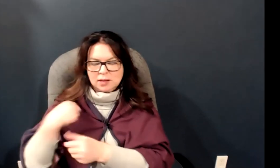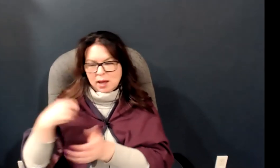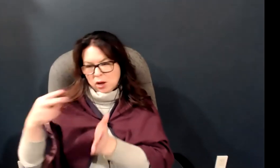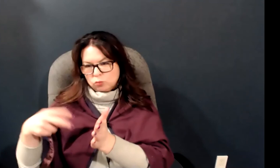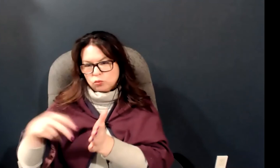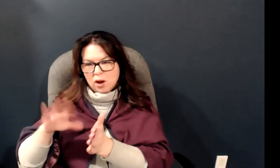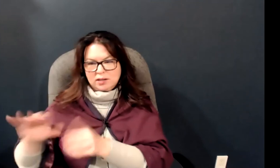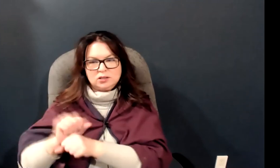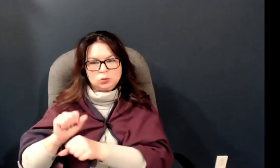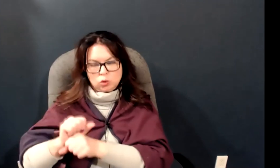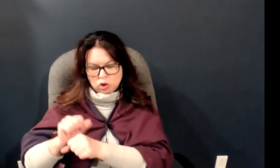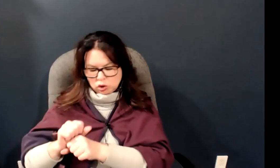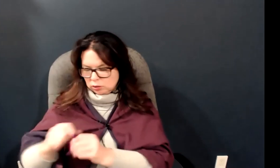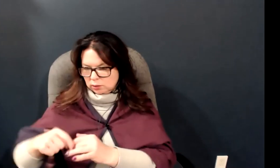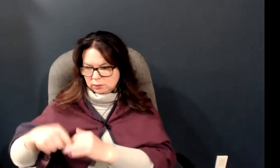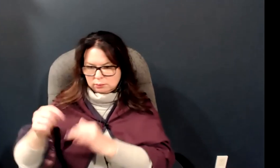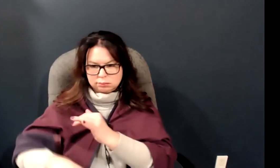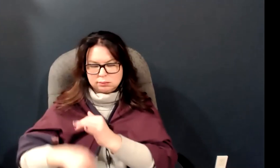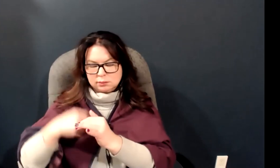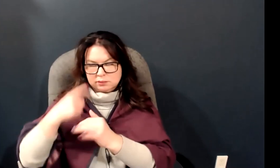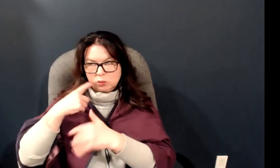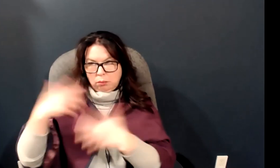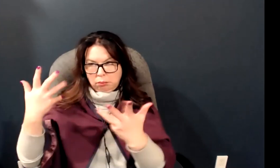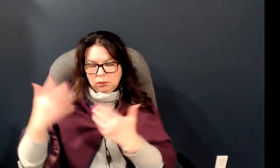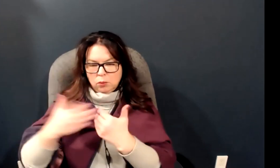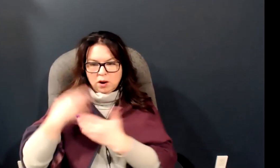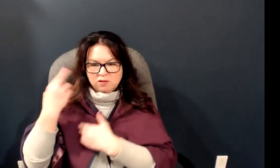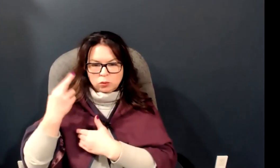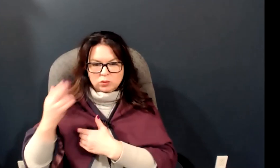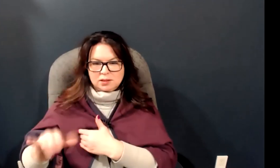I'm opening up for you, she says, "I'm interested in the questions and issues surrounding artists